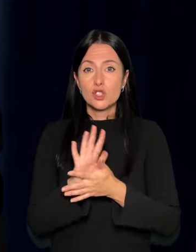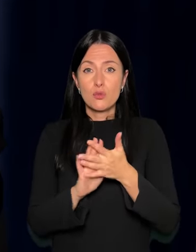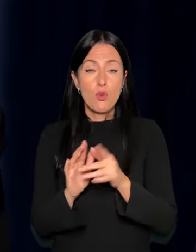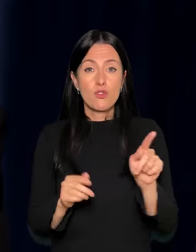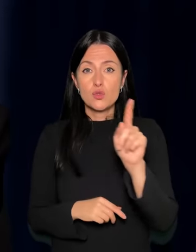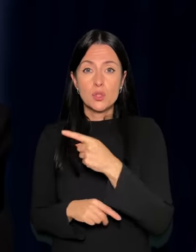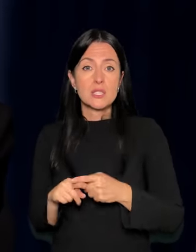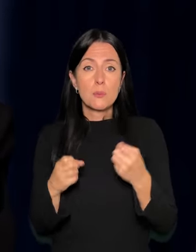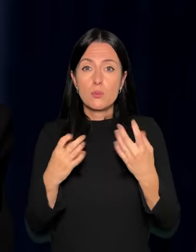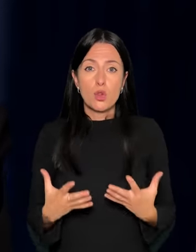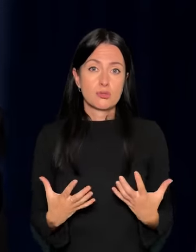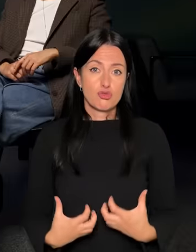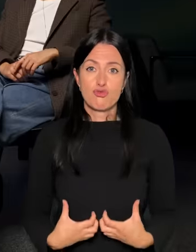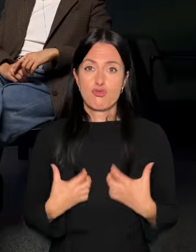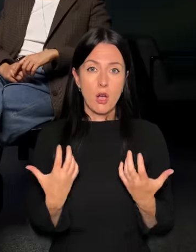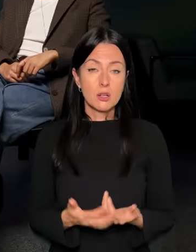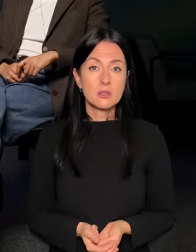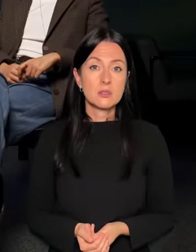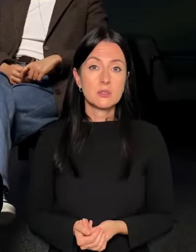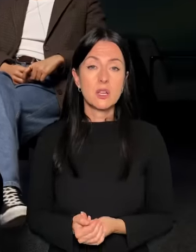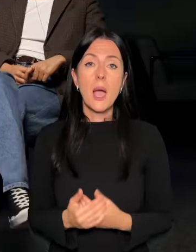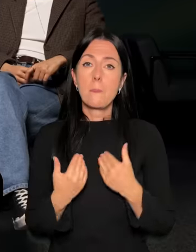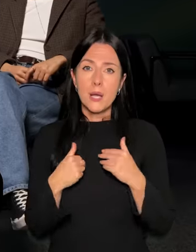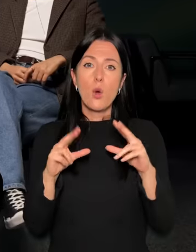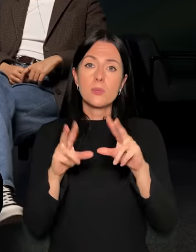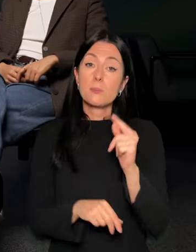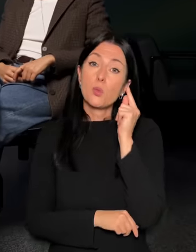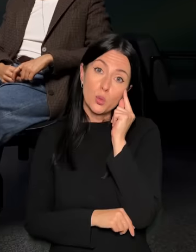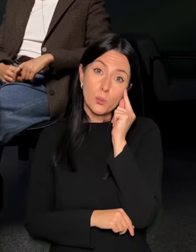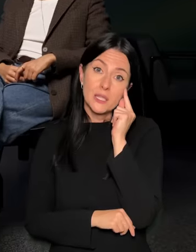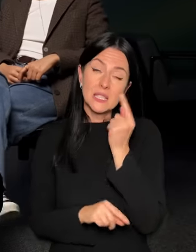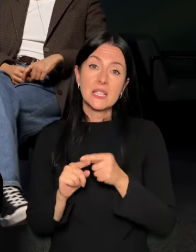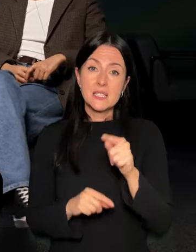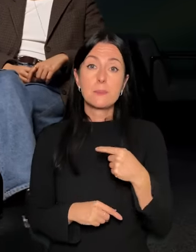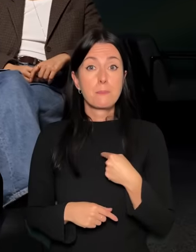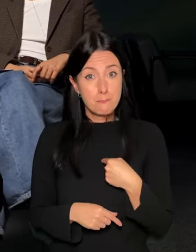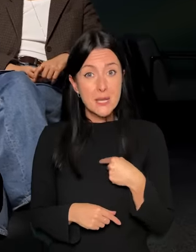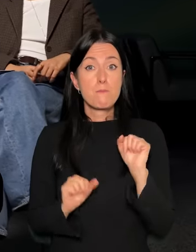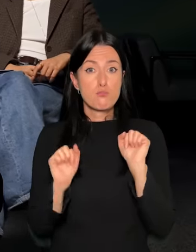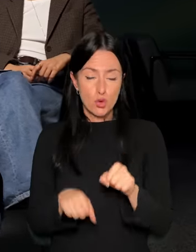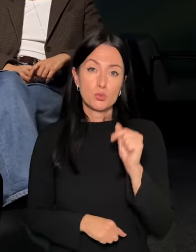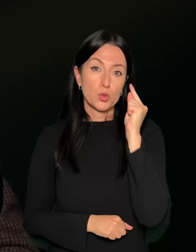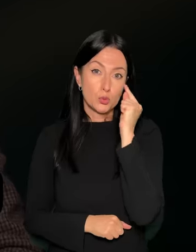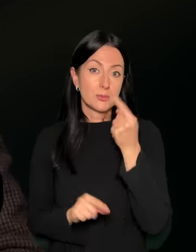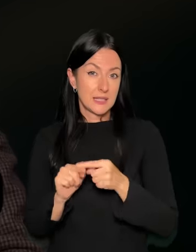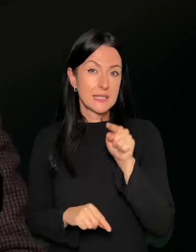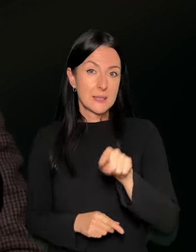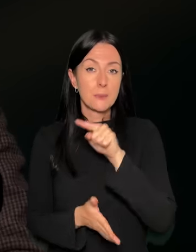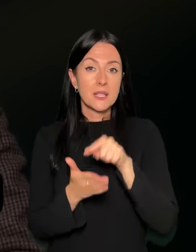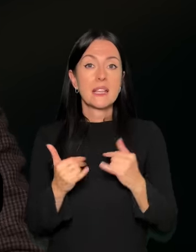everywhere is just awful." It's very difficult. We promise to think about it. Yes, we can consider this issue